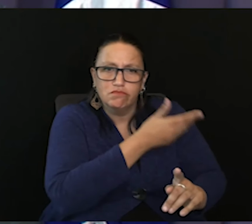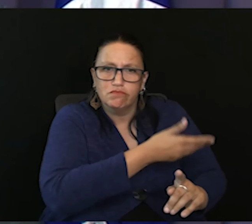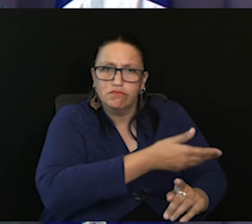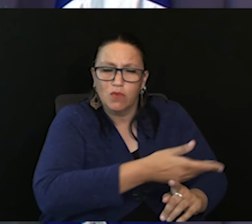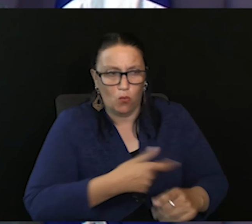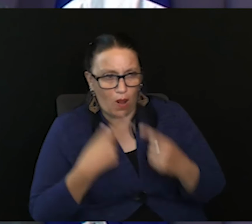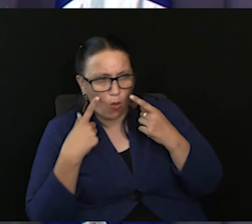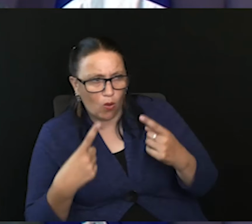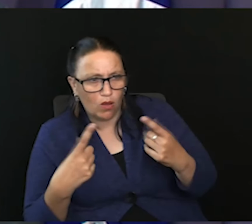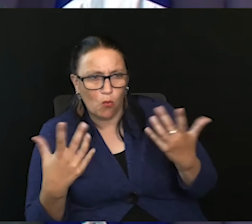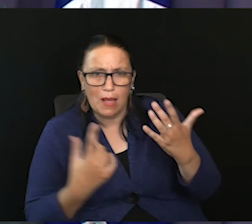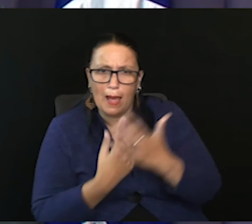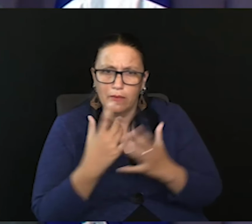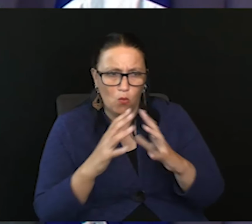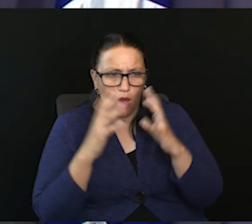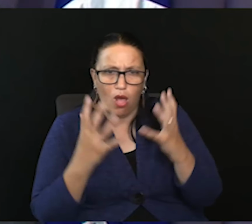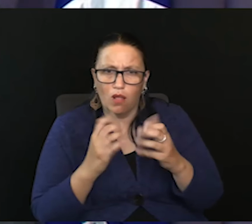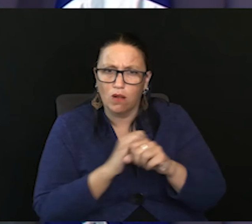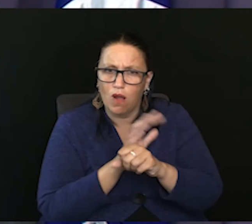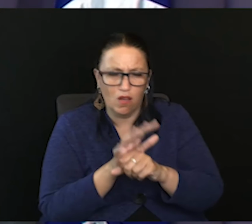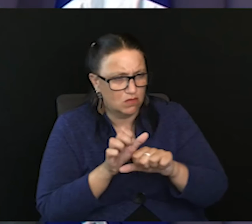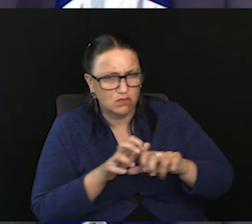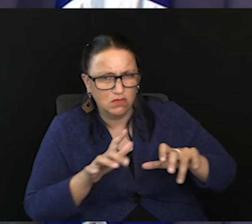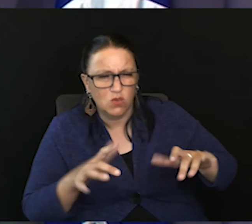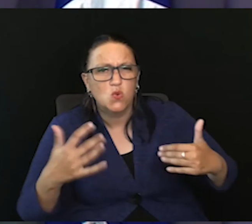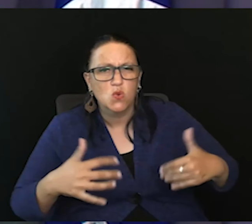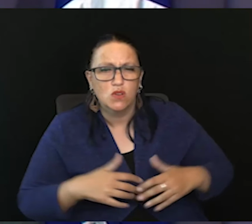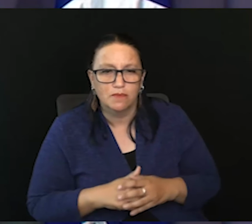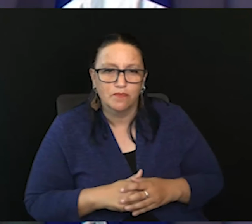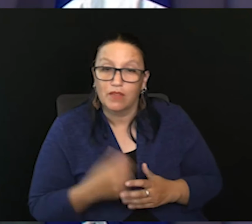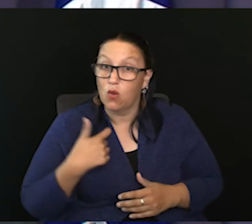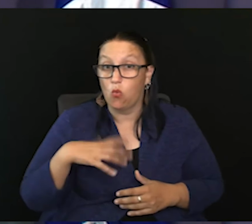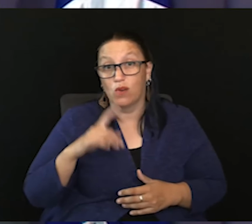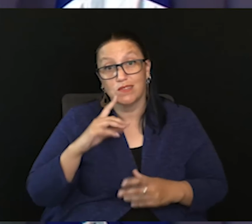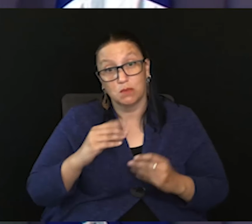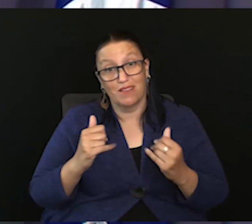than looking at the point of a pandemic. So I really need to emphasise something.